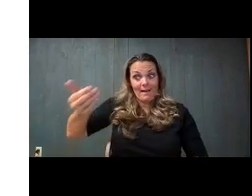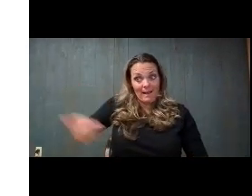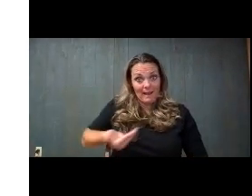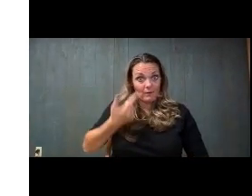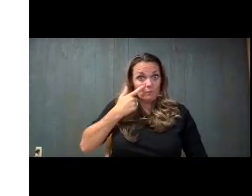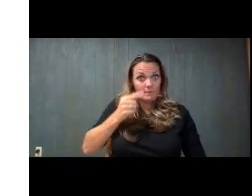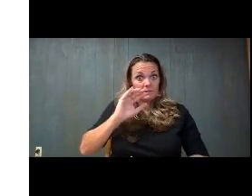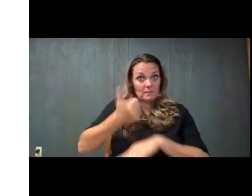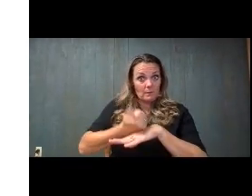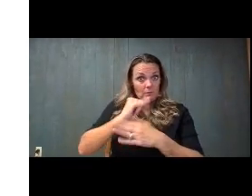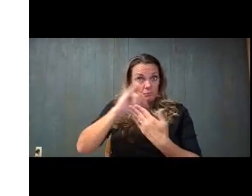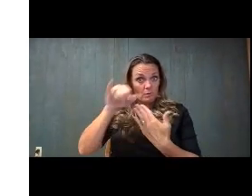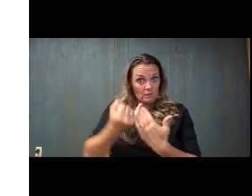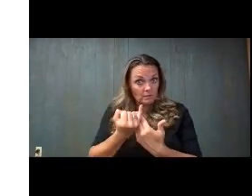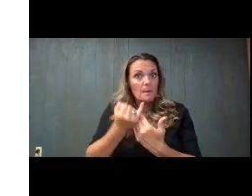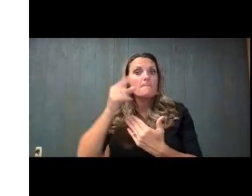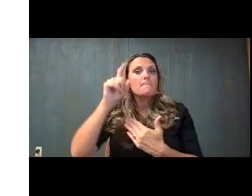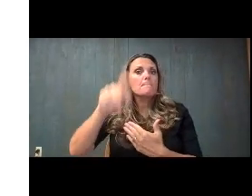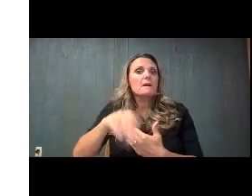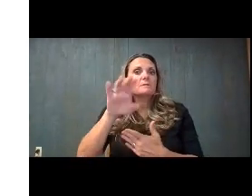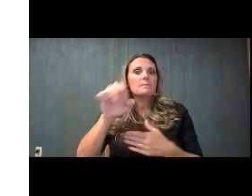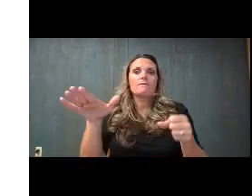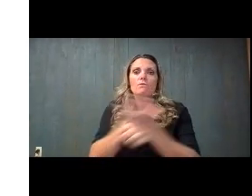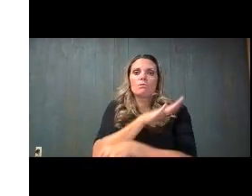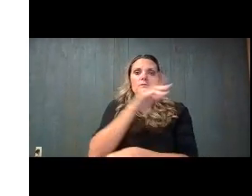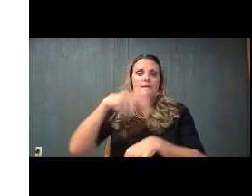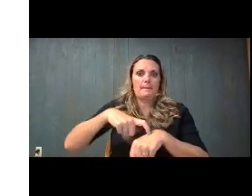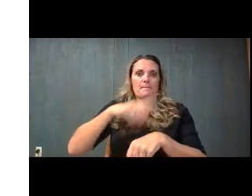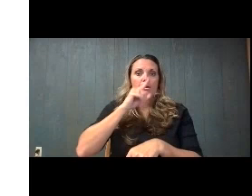project must be full time, direct service staff